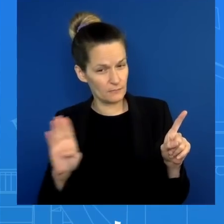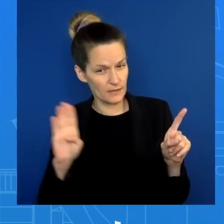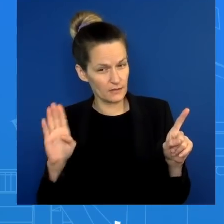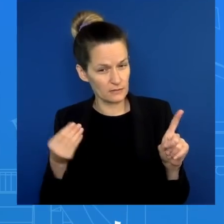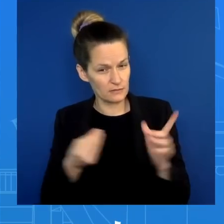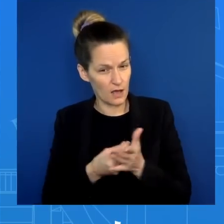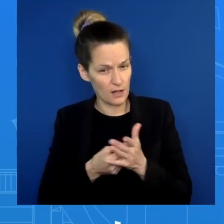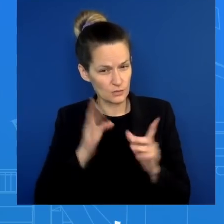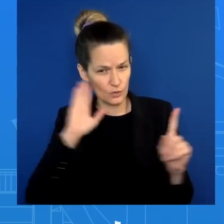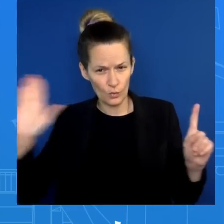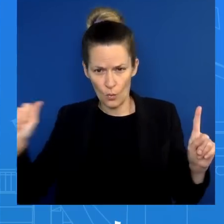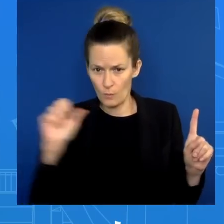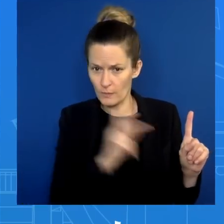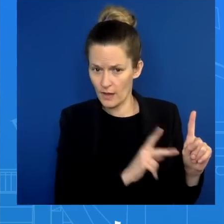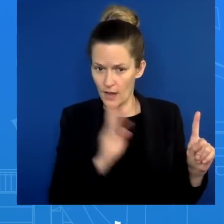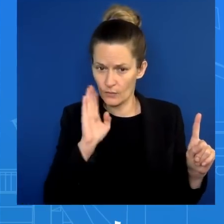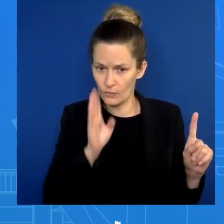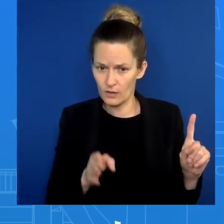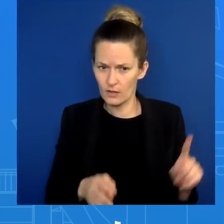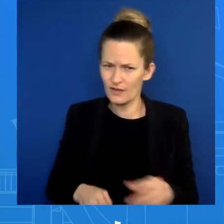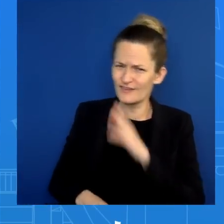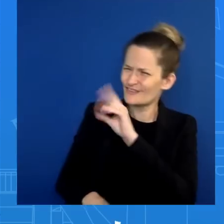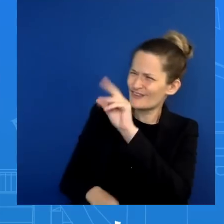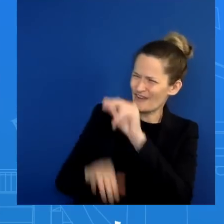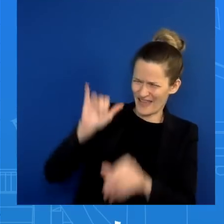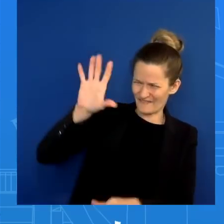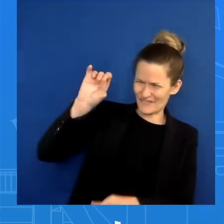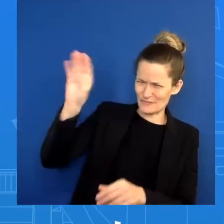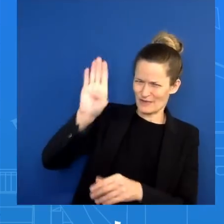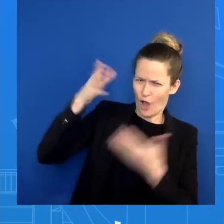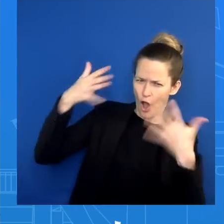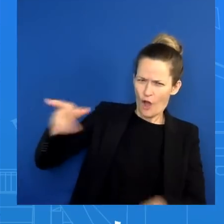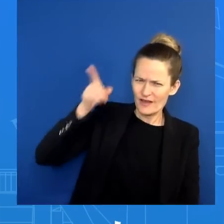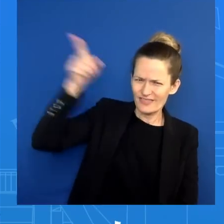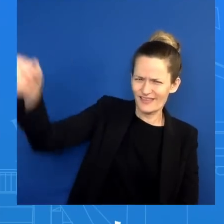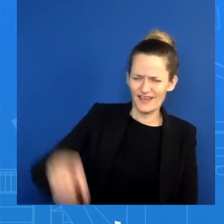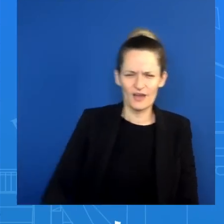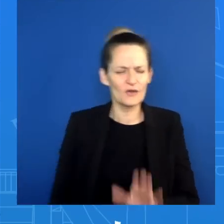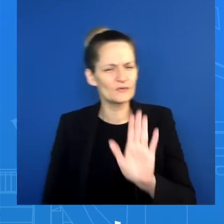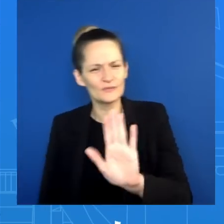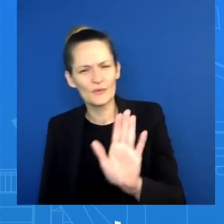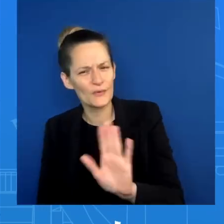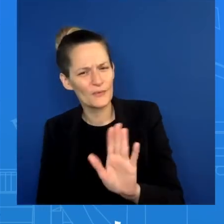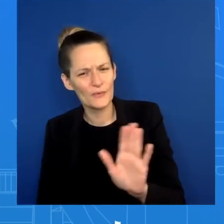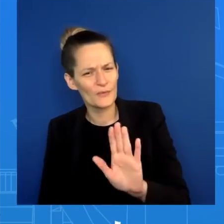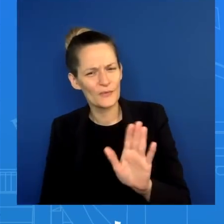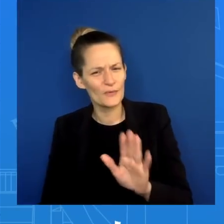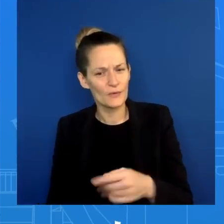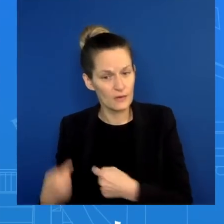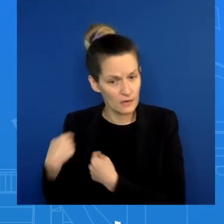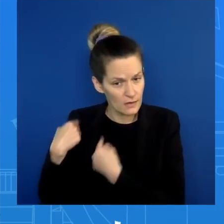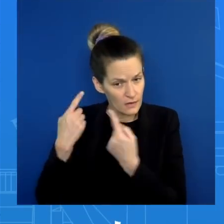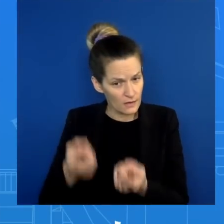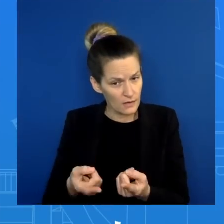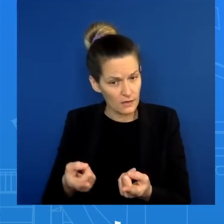Ms. Jean-Pierre: Yeah. But we were getting no, but we were, we were but we were getting zero the treasury was getting zero for the last two years.